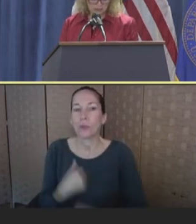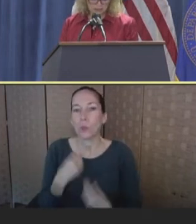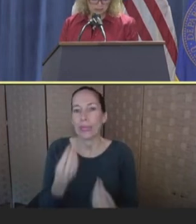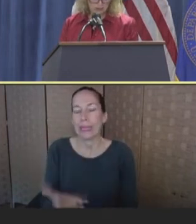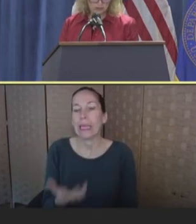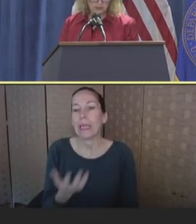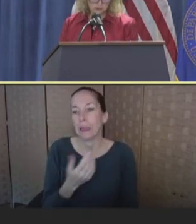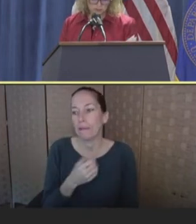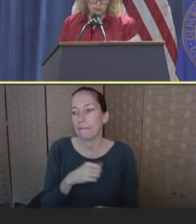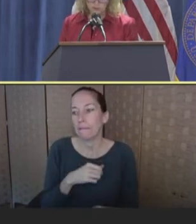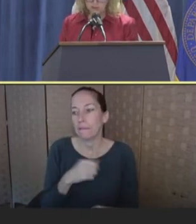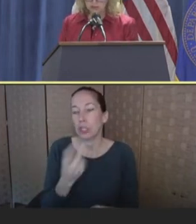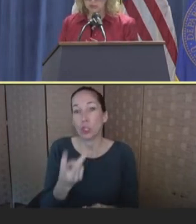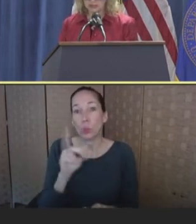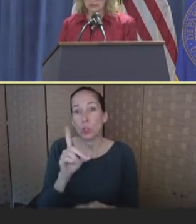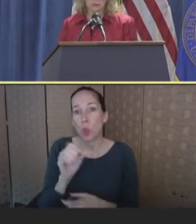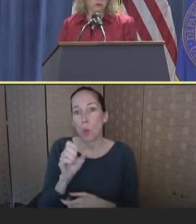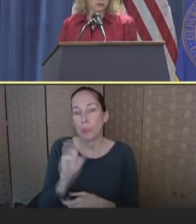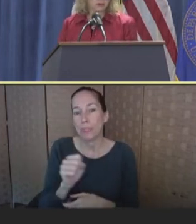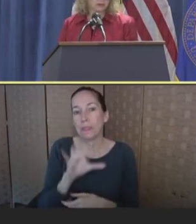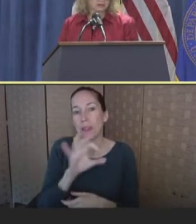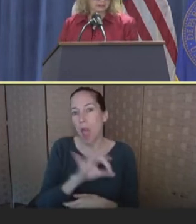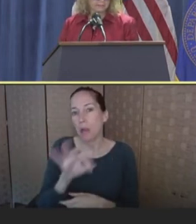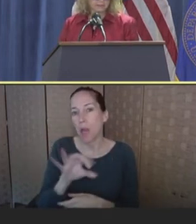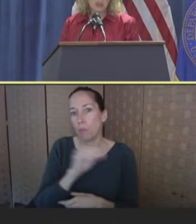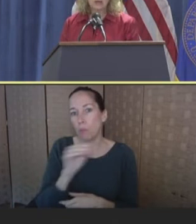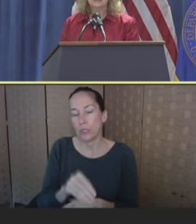99 percent protection against severe disease.